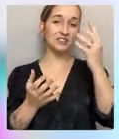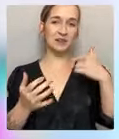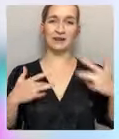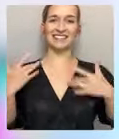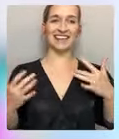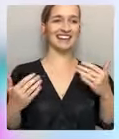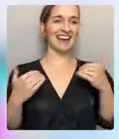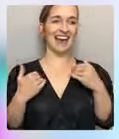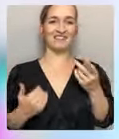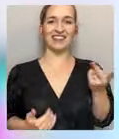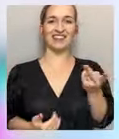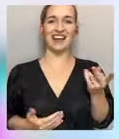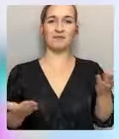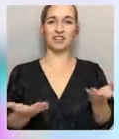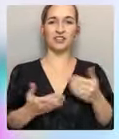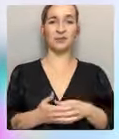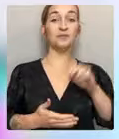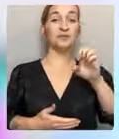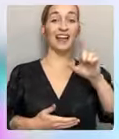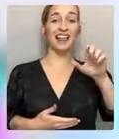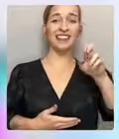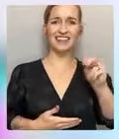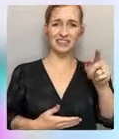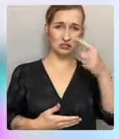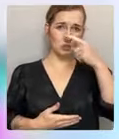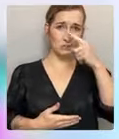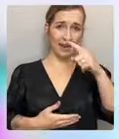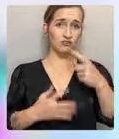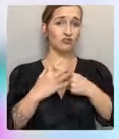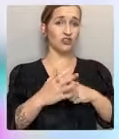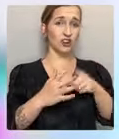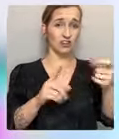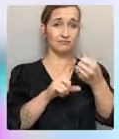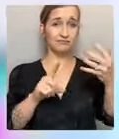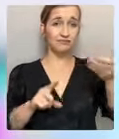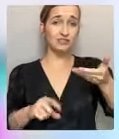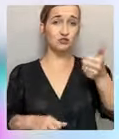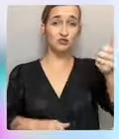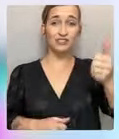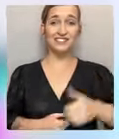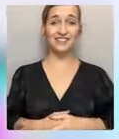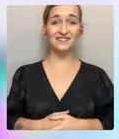and I'm super happy to have them here. Ellen, do you mind starting off and talking about yourself?